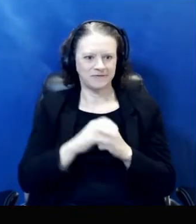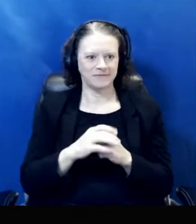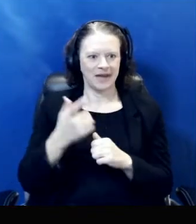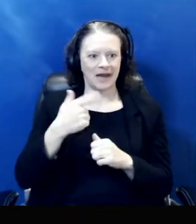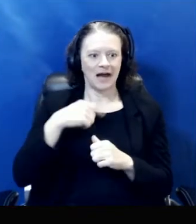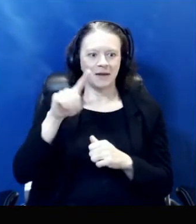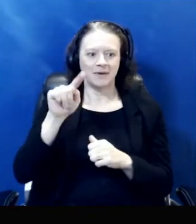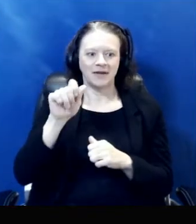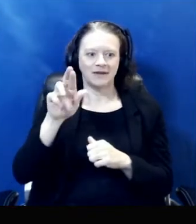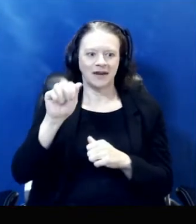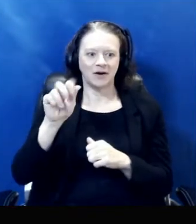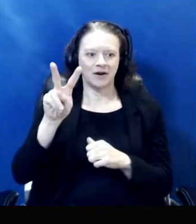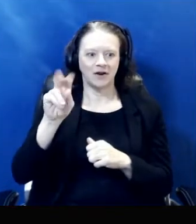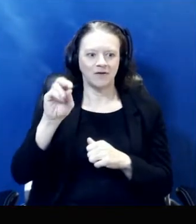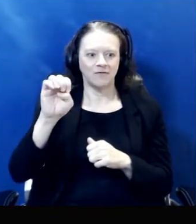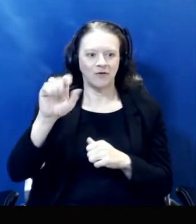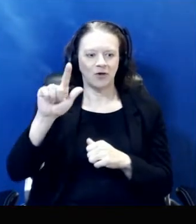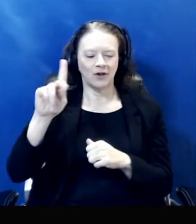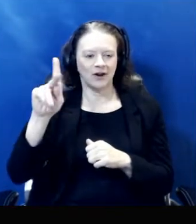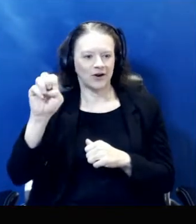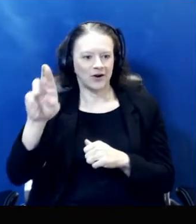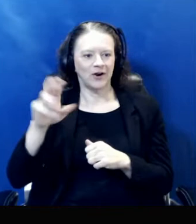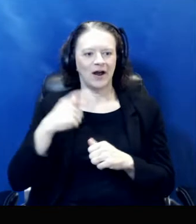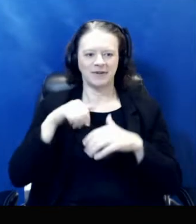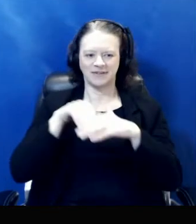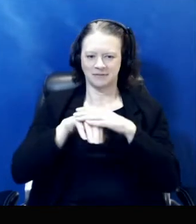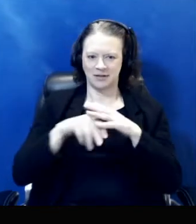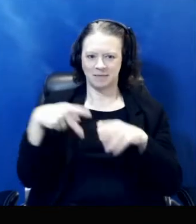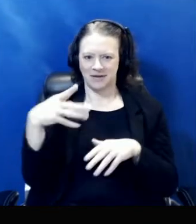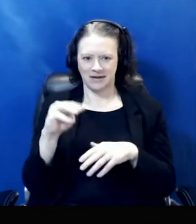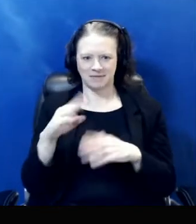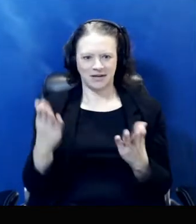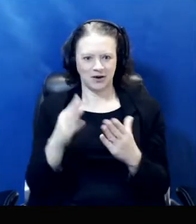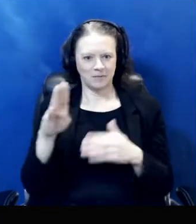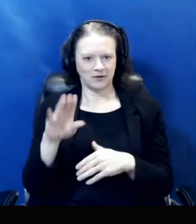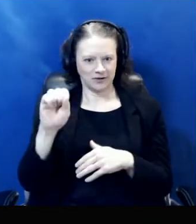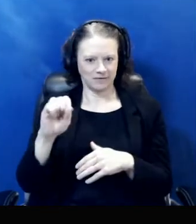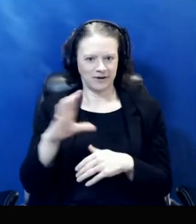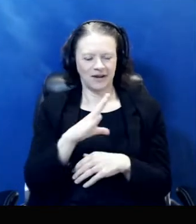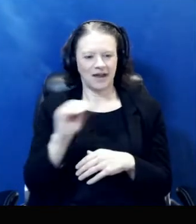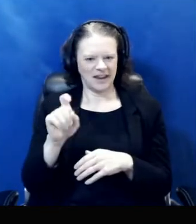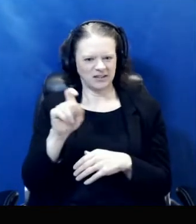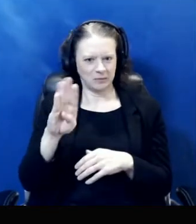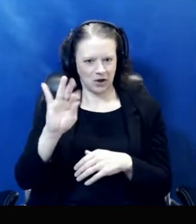we're working to make everything as accessible as possible as we can in the gaming space of Microsoft.